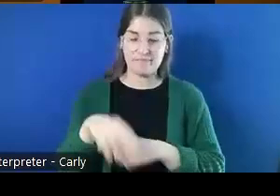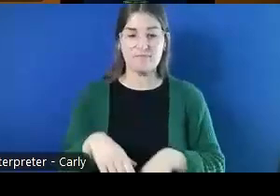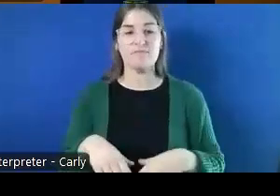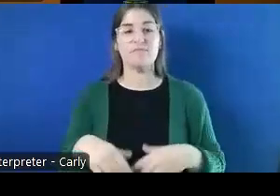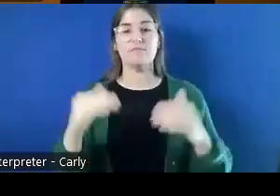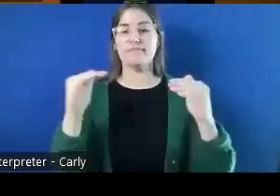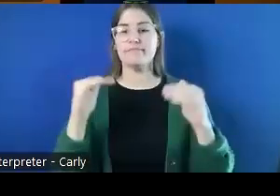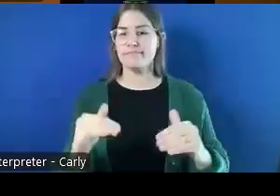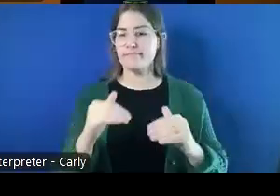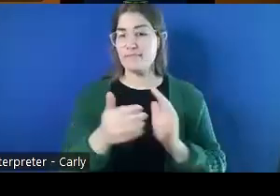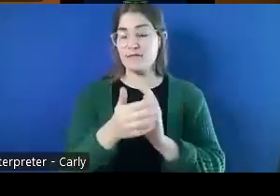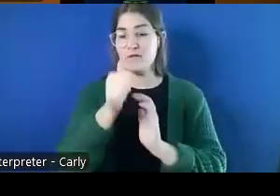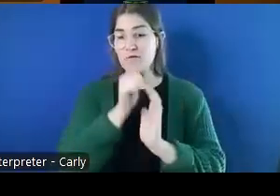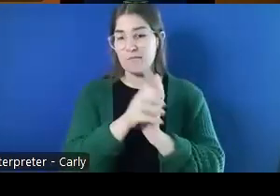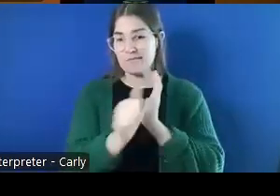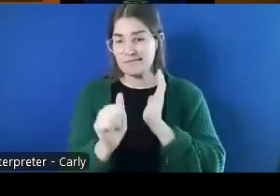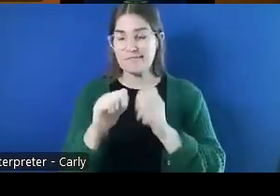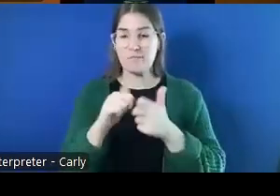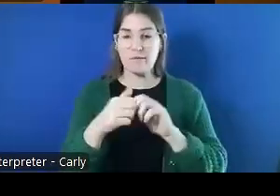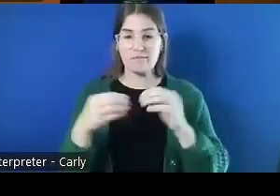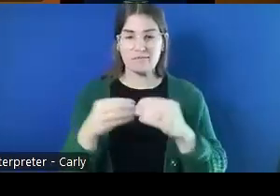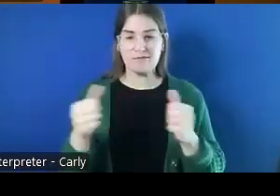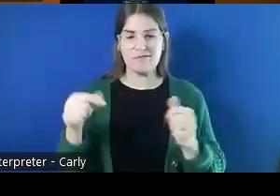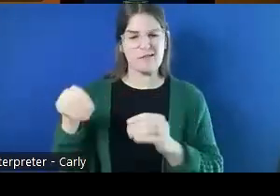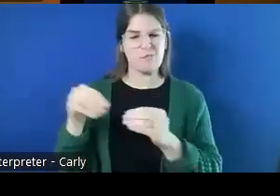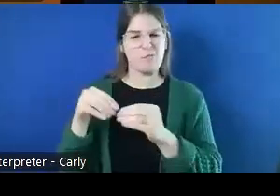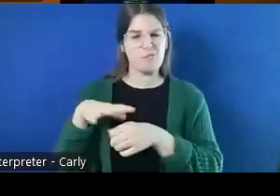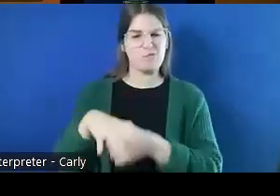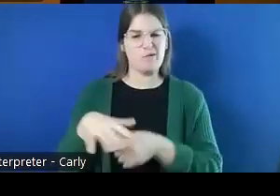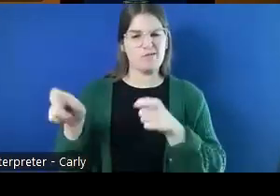solving which are a bit more stress management focused and supporting the patient and the